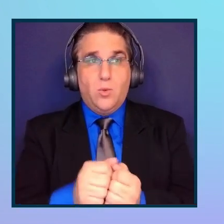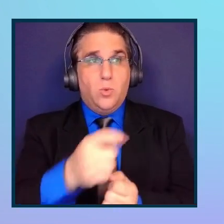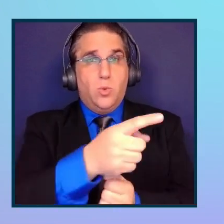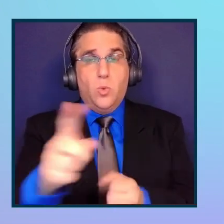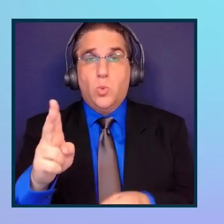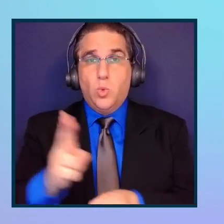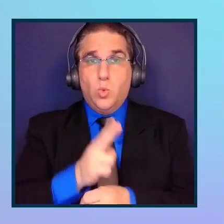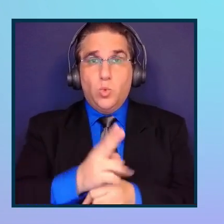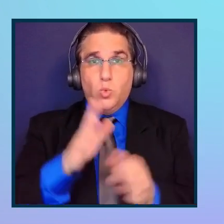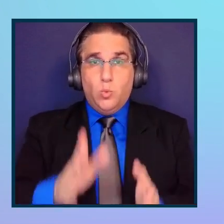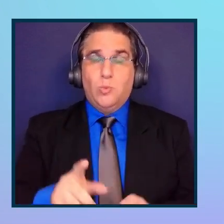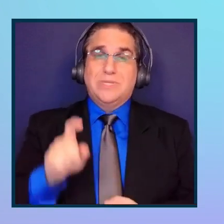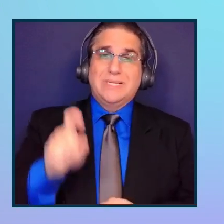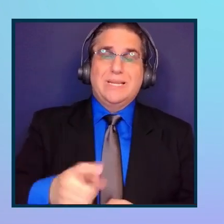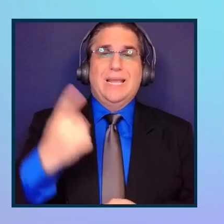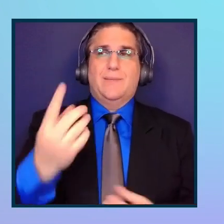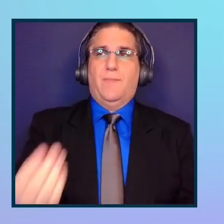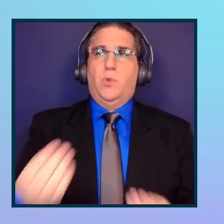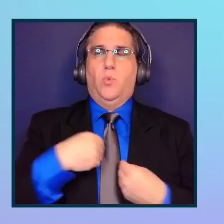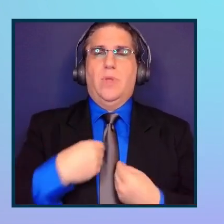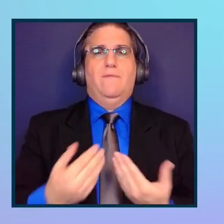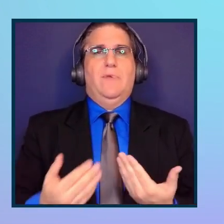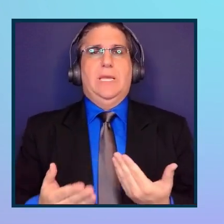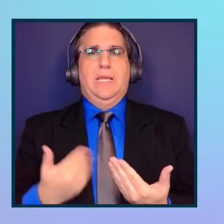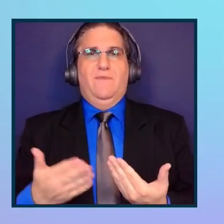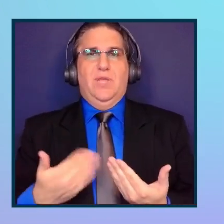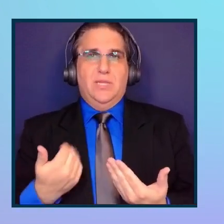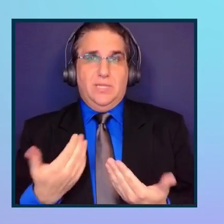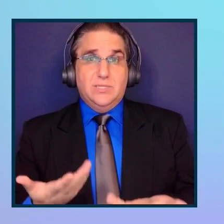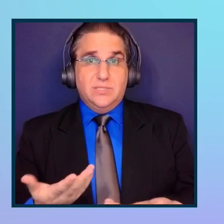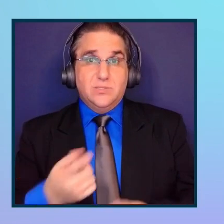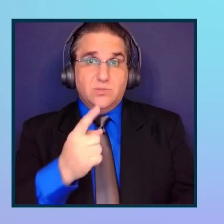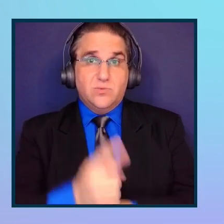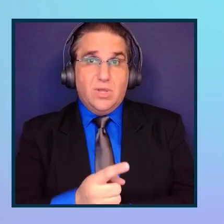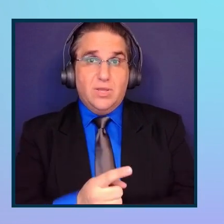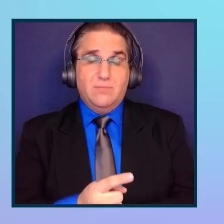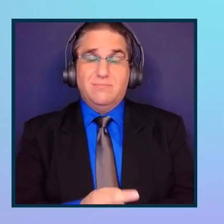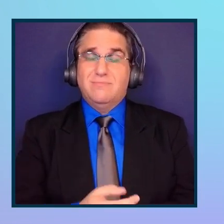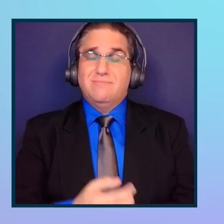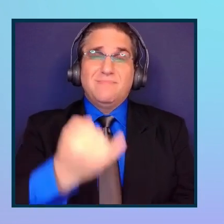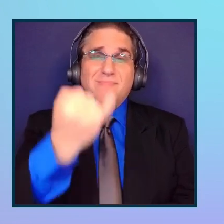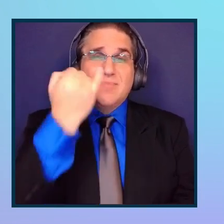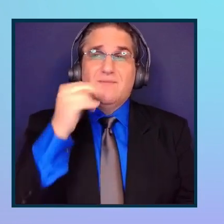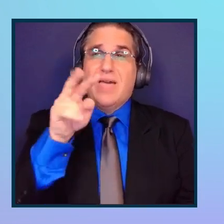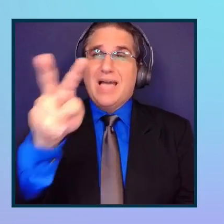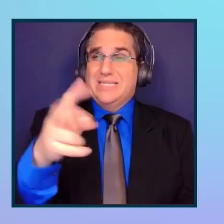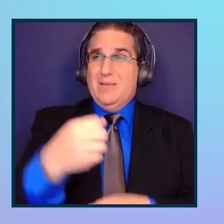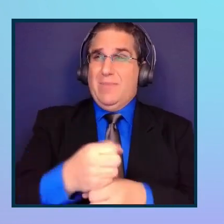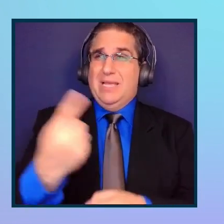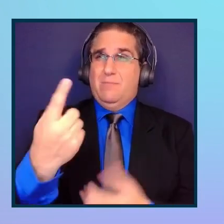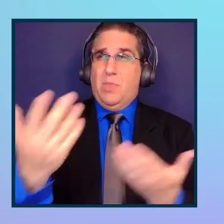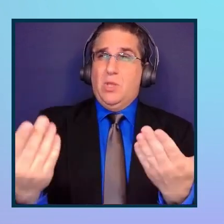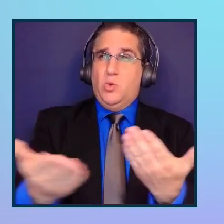Because as consumers, most of the time, we're not impressed when someone makes something more convenient, we're just drawn to it.